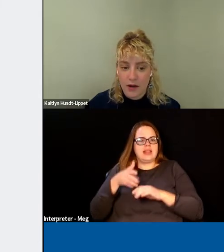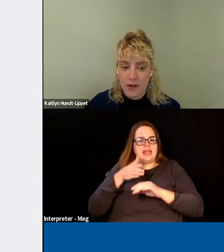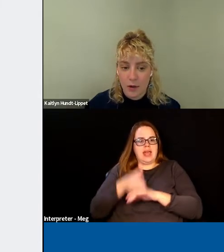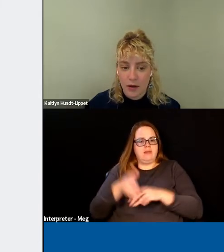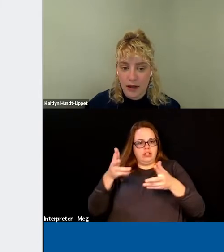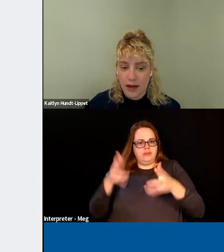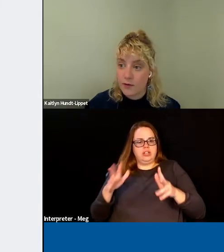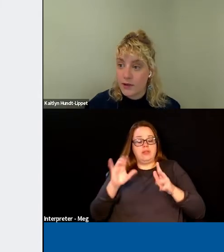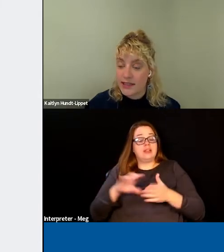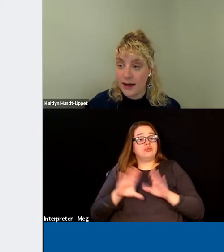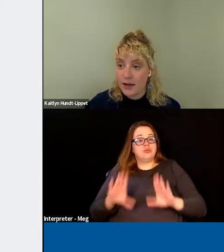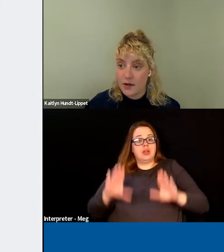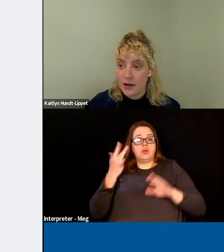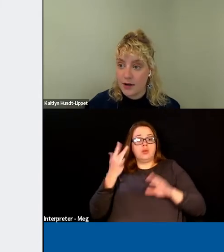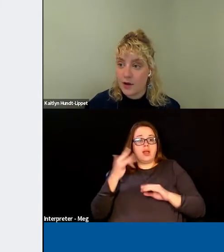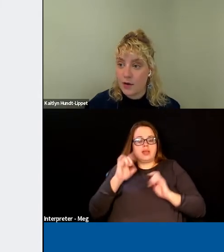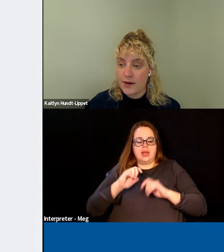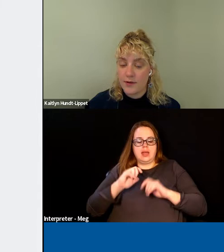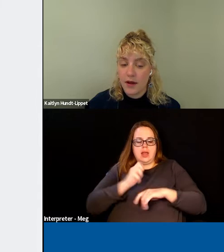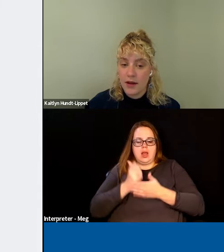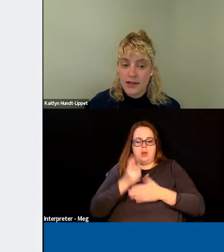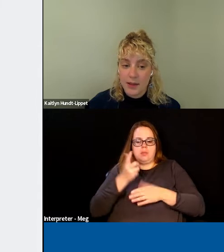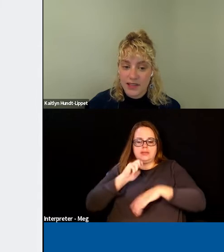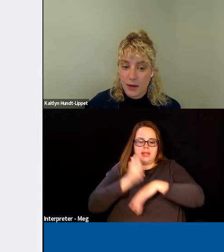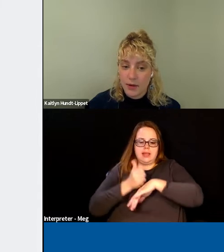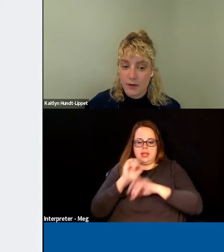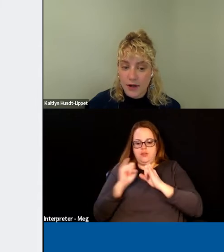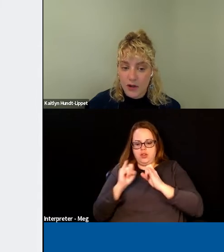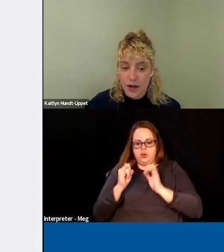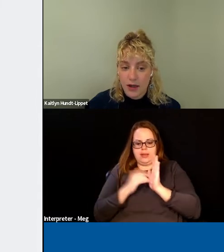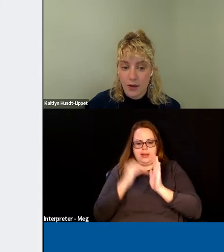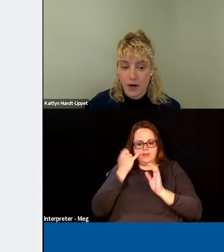because it also can kind of reset a user interview if someone's getting really frustrated